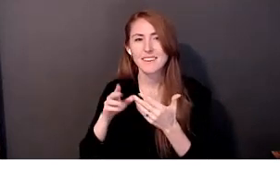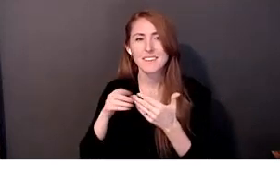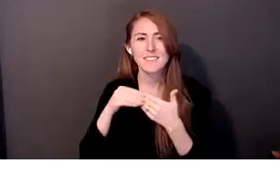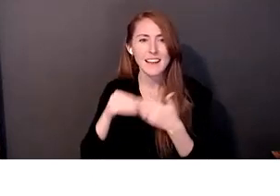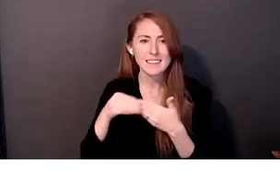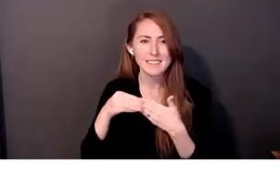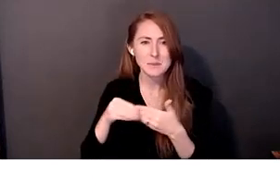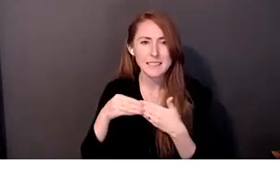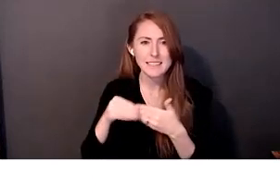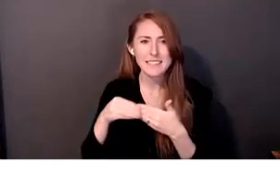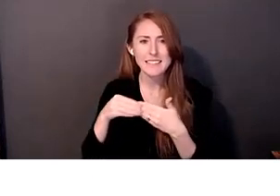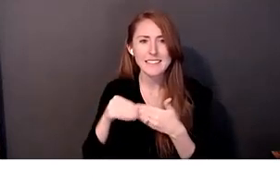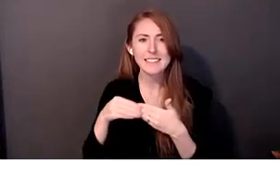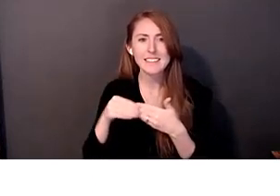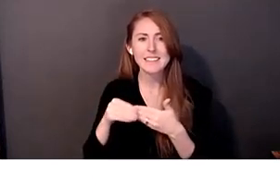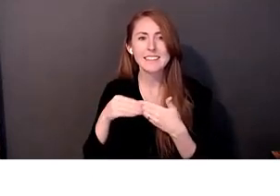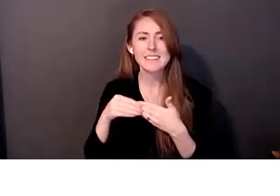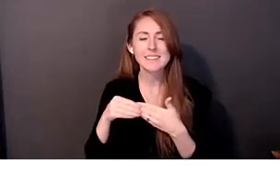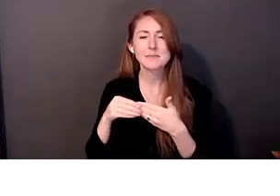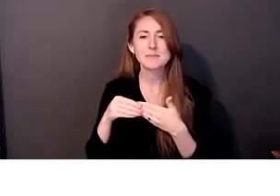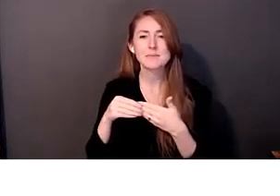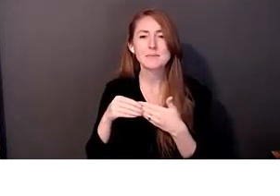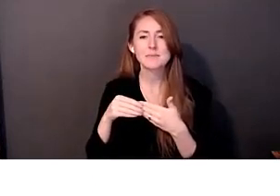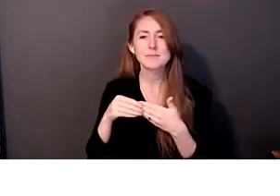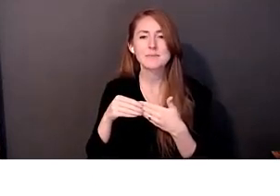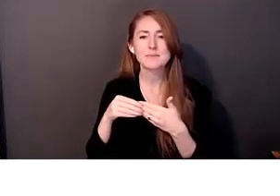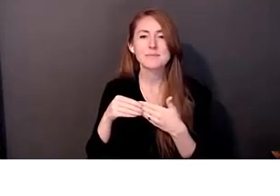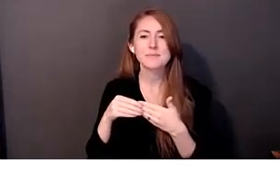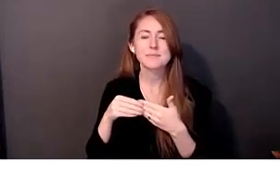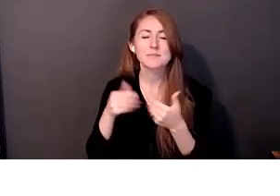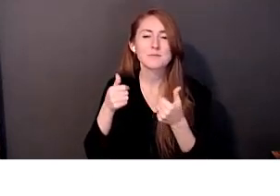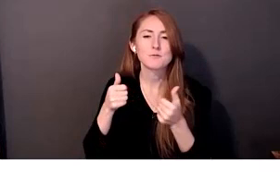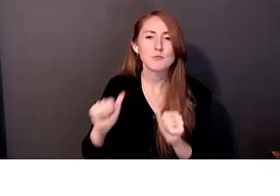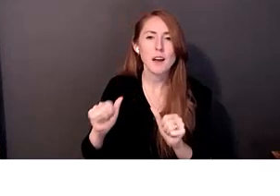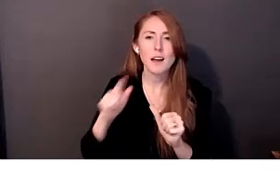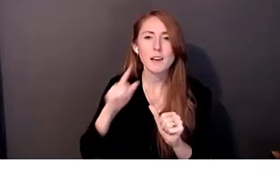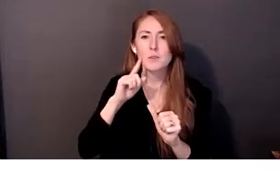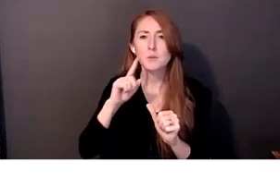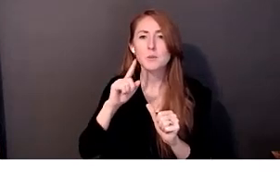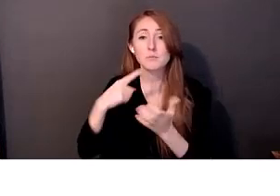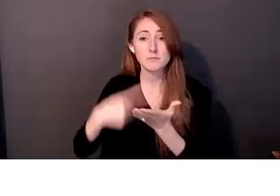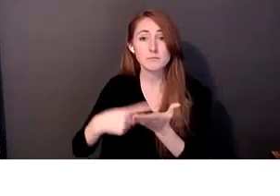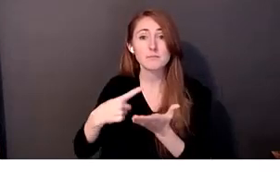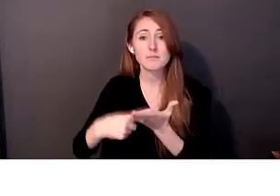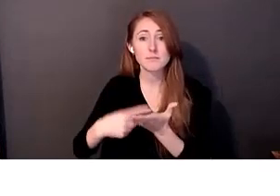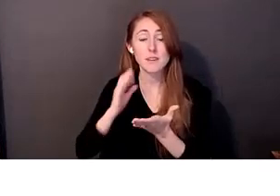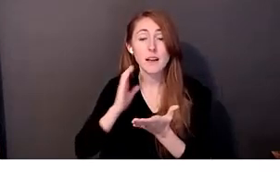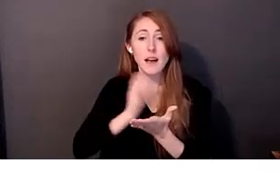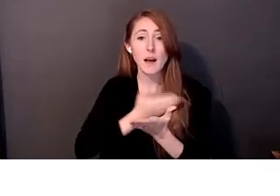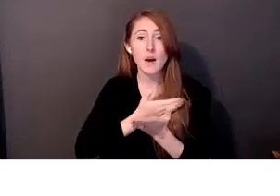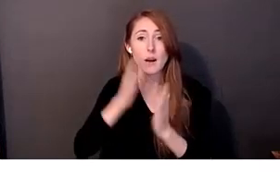to talk about our expectations, and then enter the value of communication.